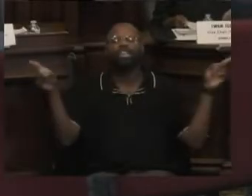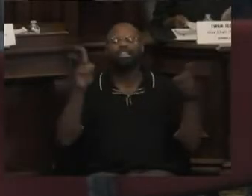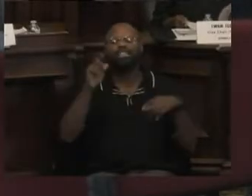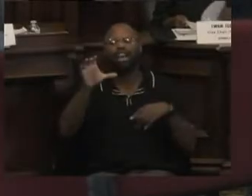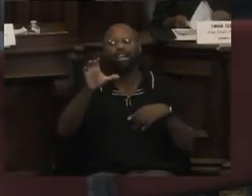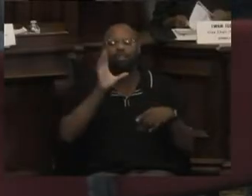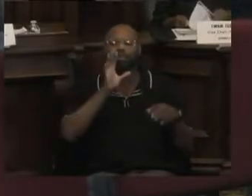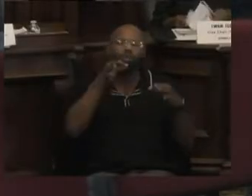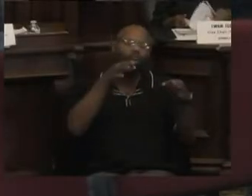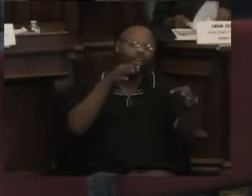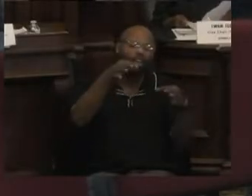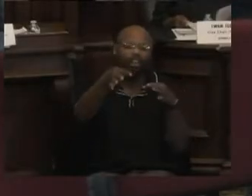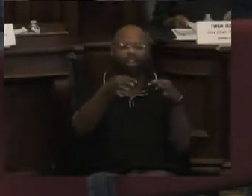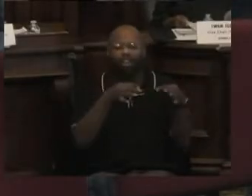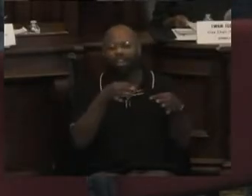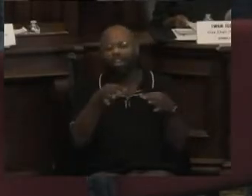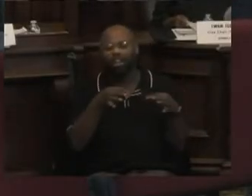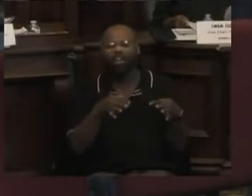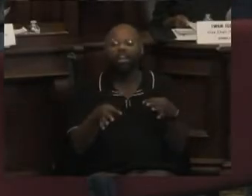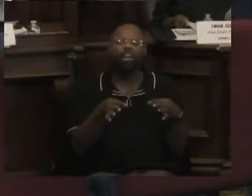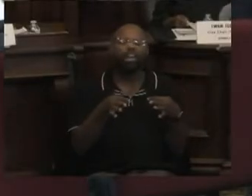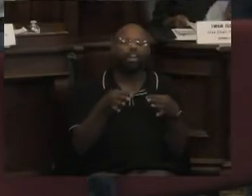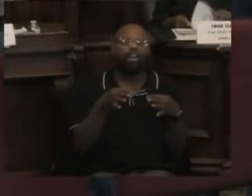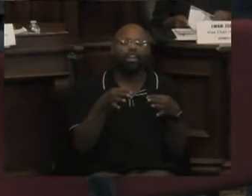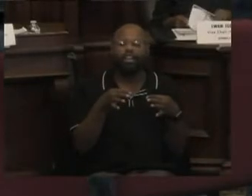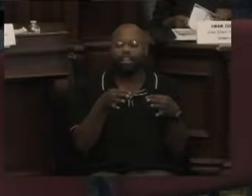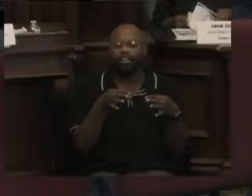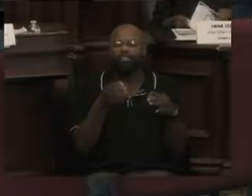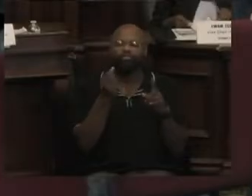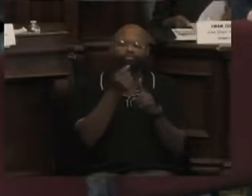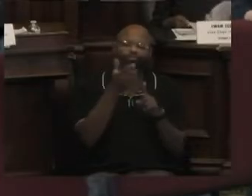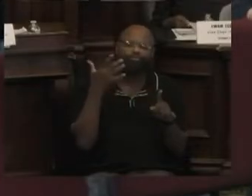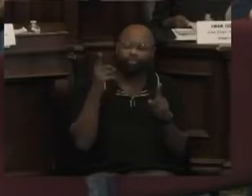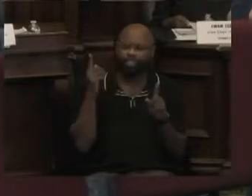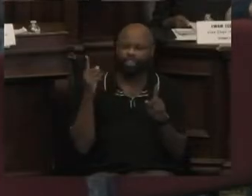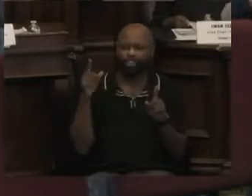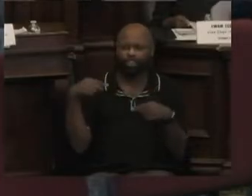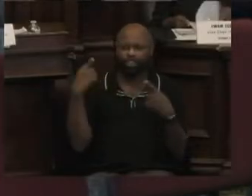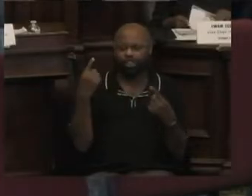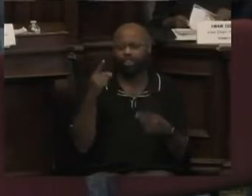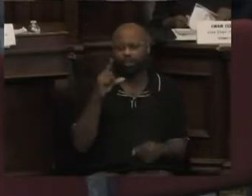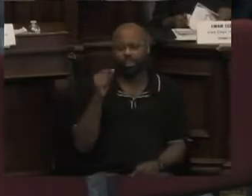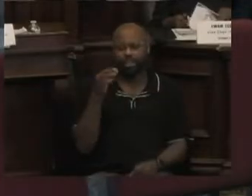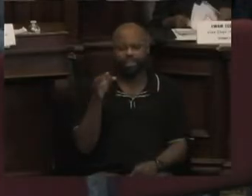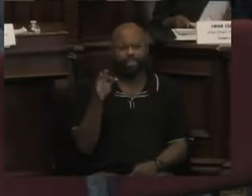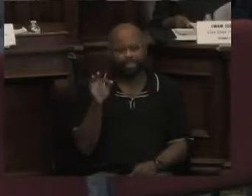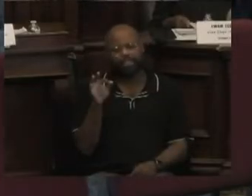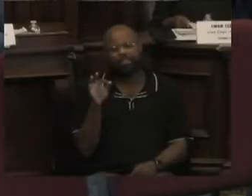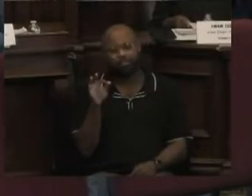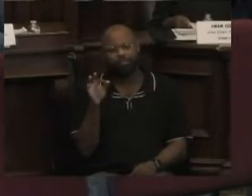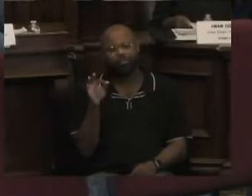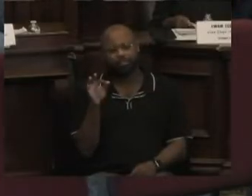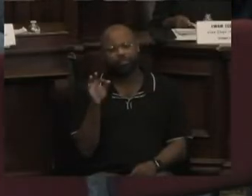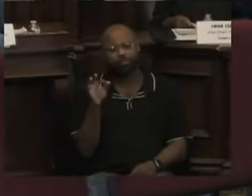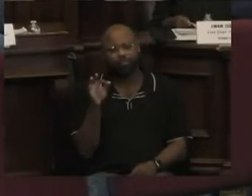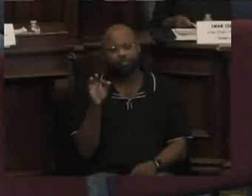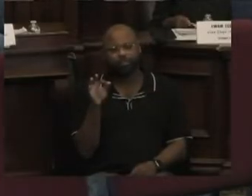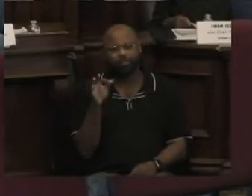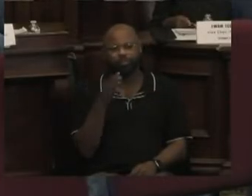and the and the vote. This public explainer just simply